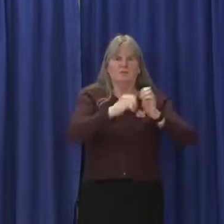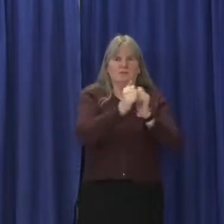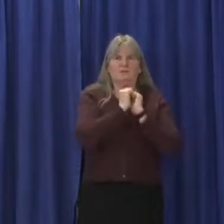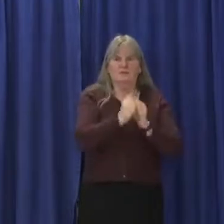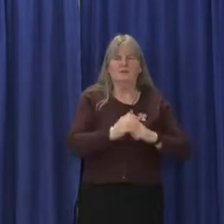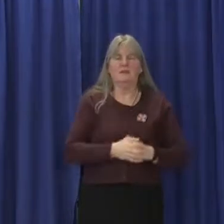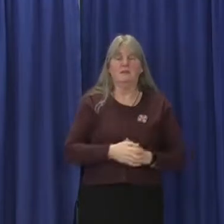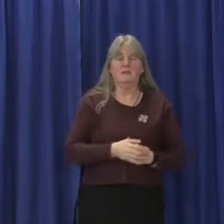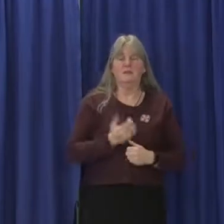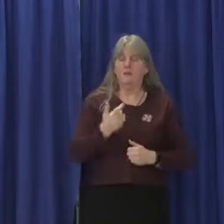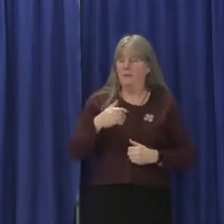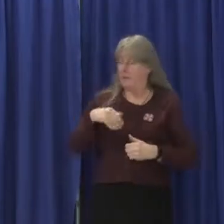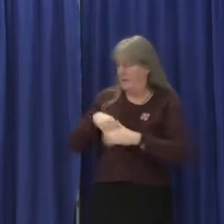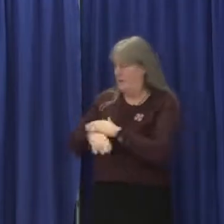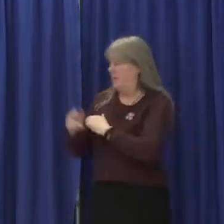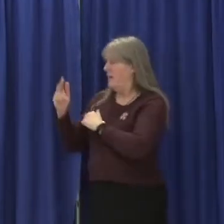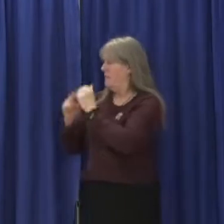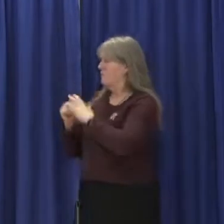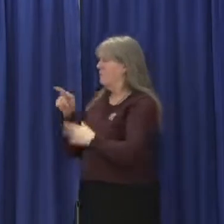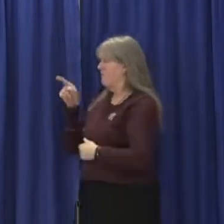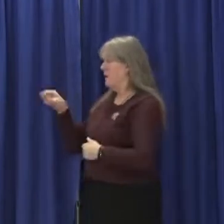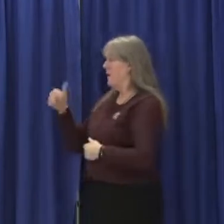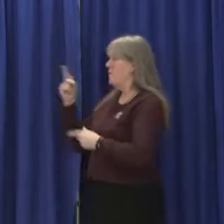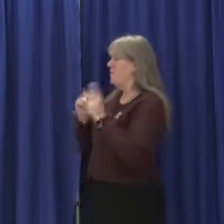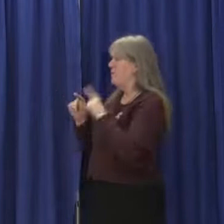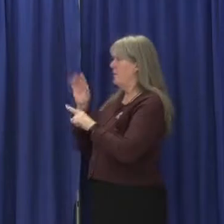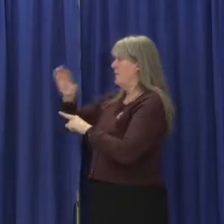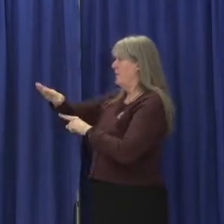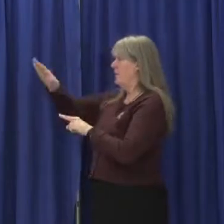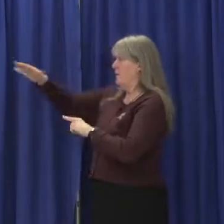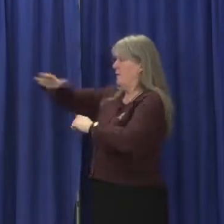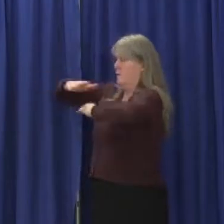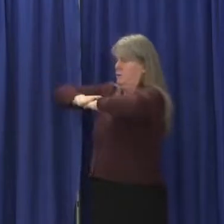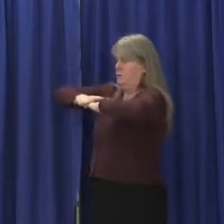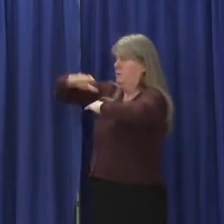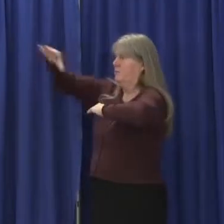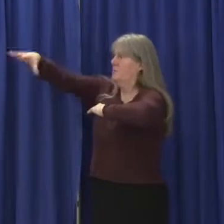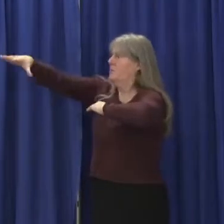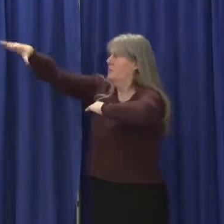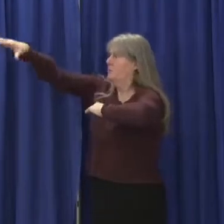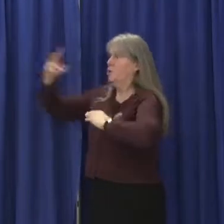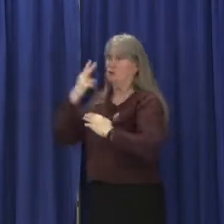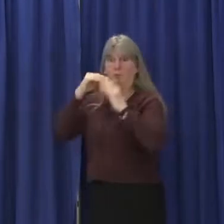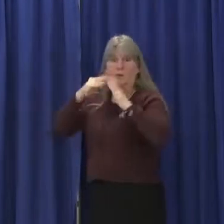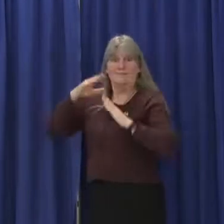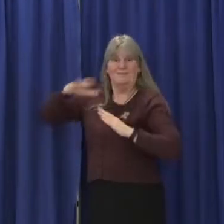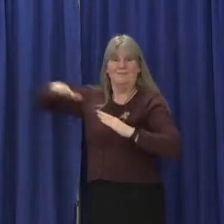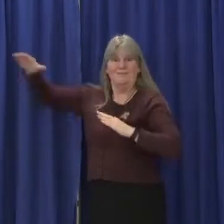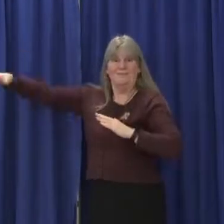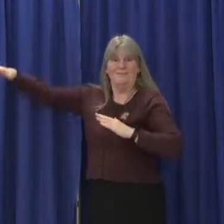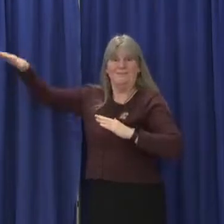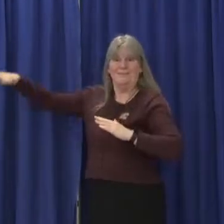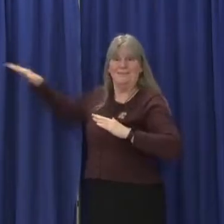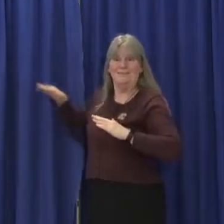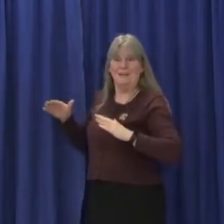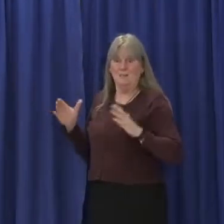building where there's other people at-- in their two house limit, but, you know, those buildings that you're going